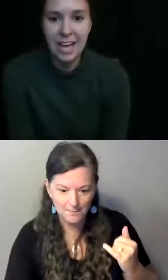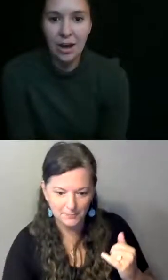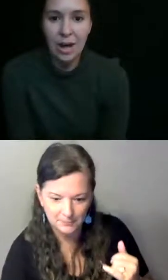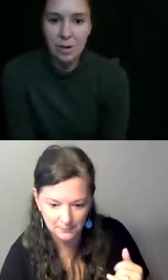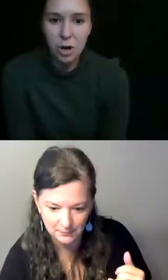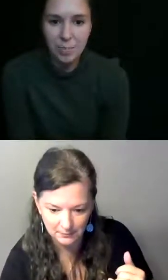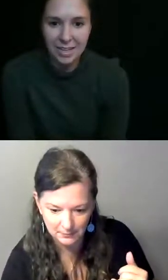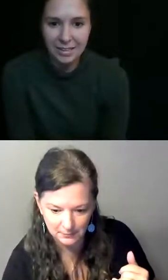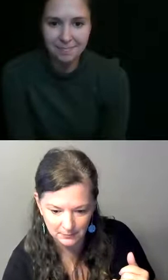now I'm hoping,